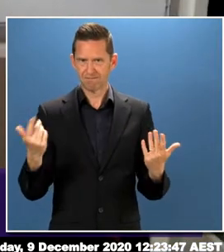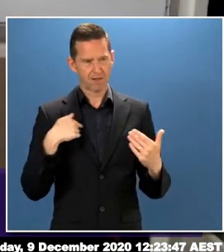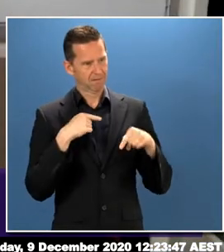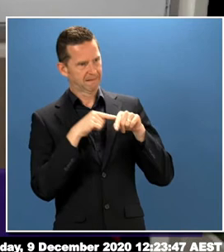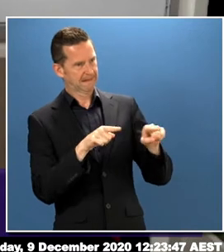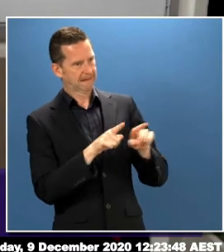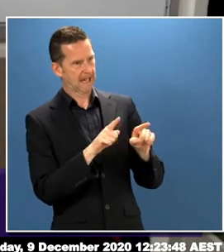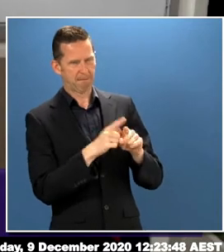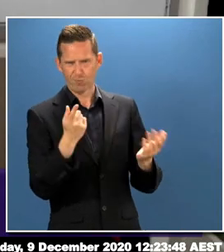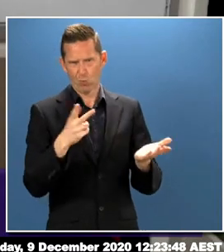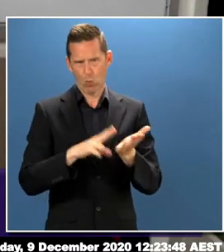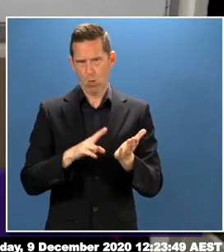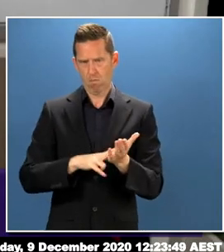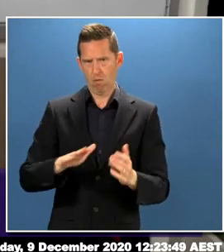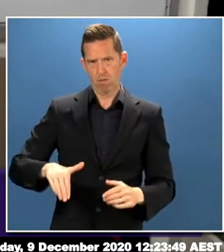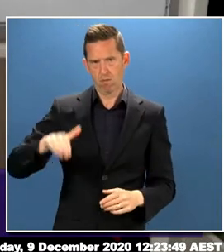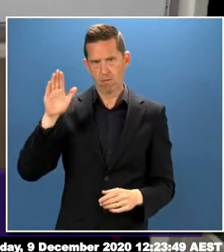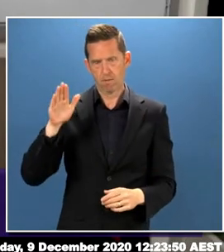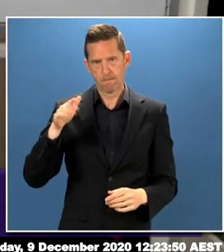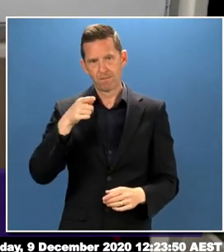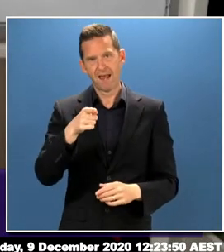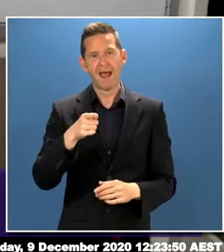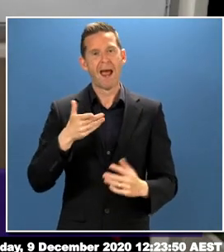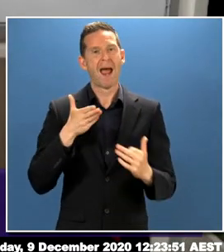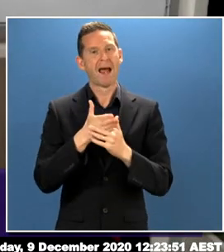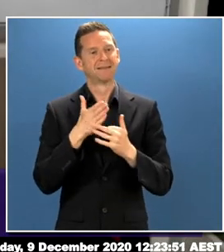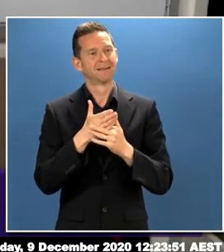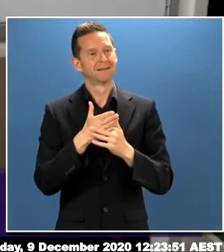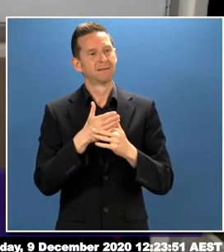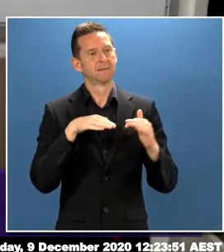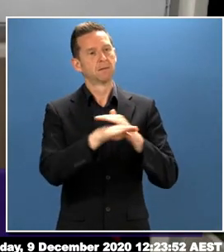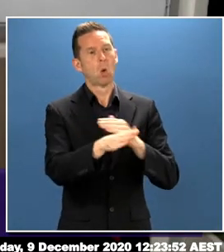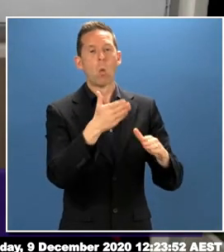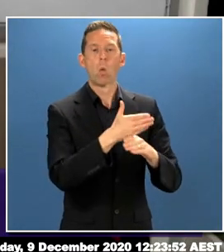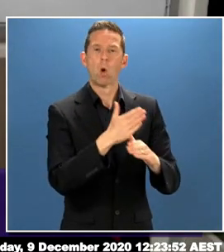growing up. So access to work is critical for their own self-identity and self-worth.